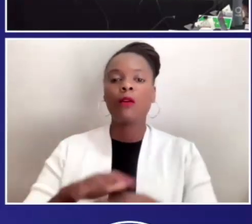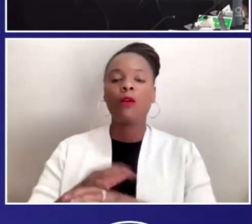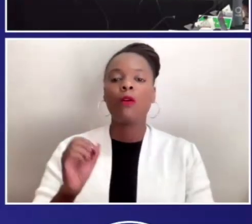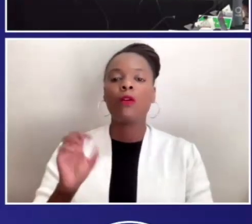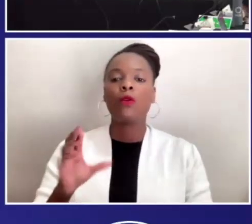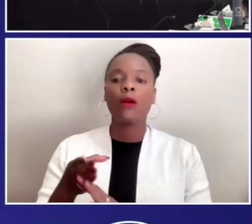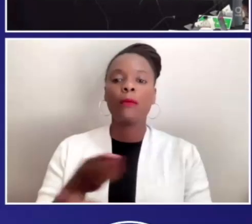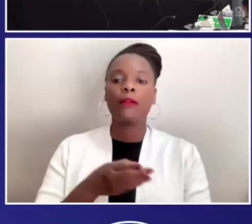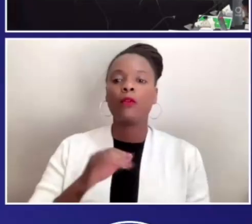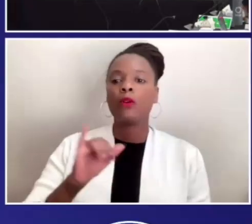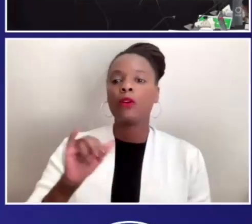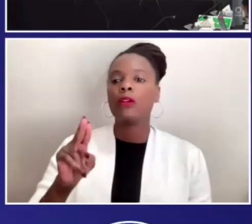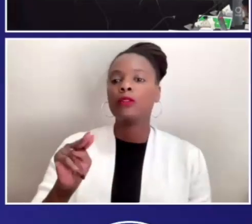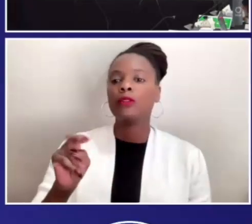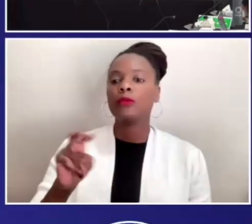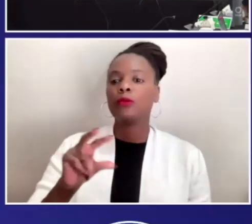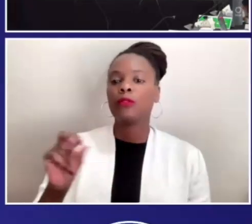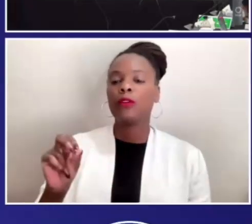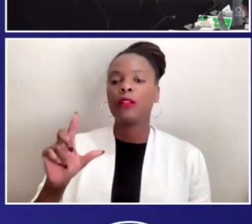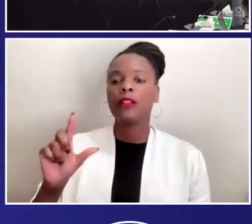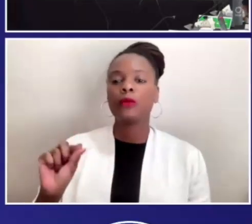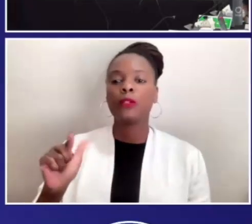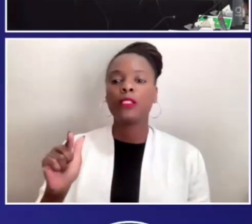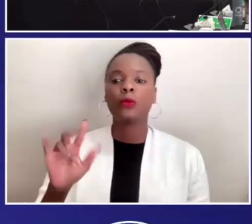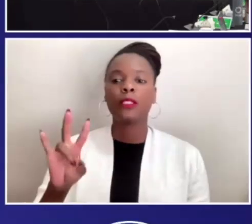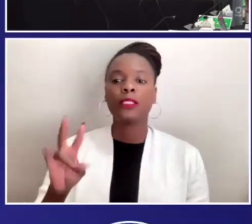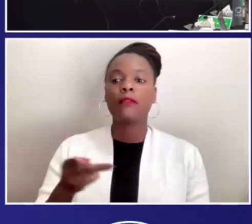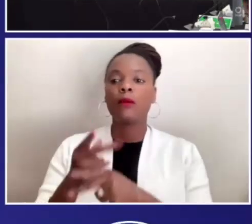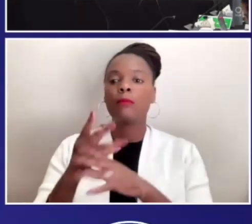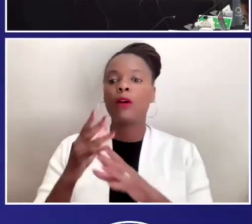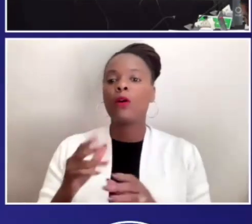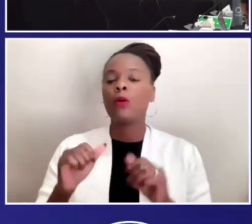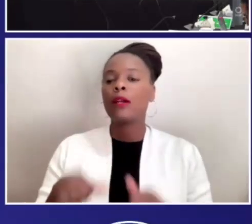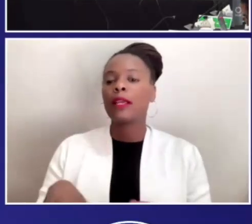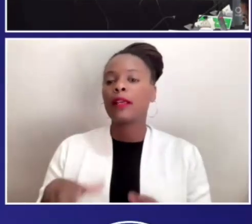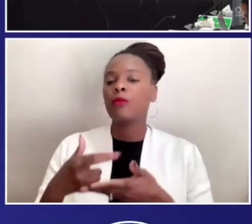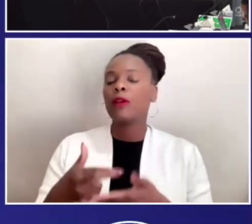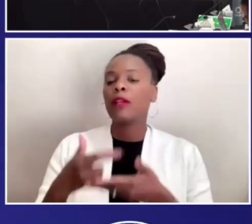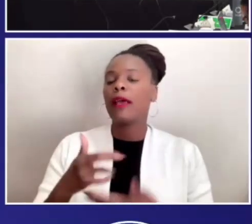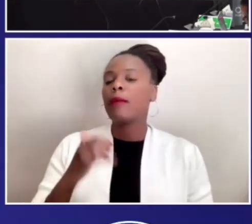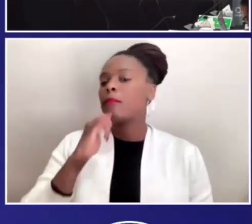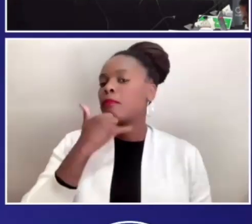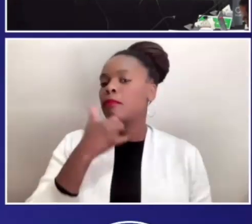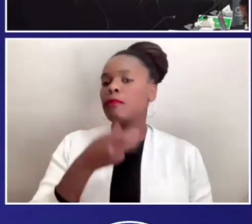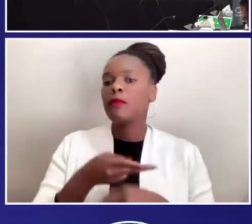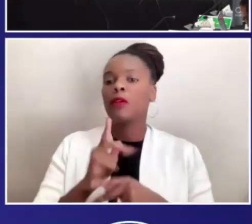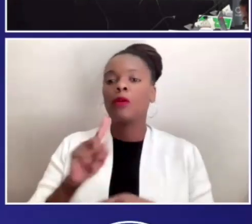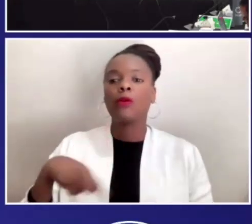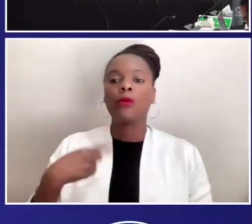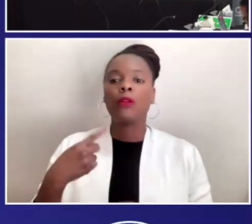2027, the borrower may rehabilitate a defaulted loan only one time. On or after July 1, 2027,